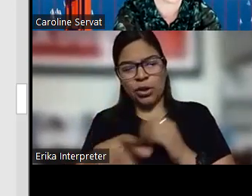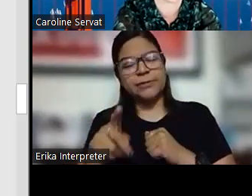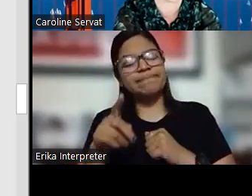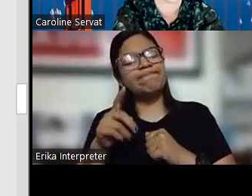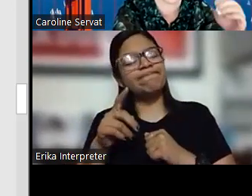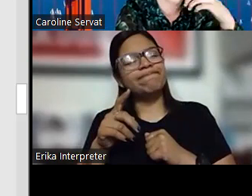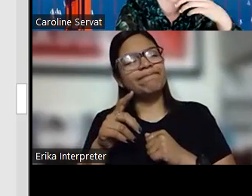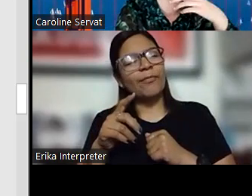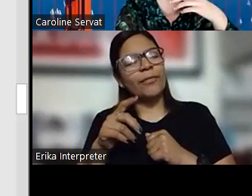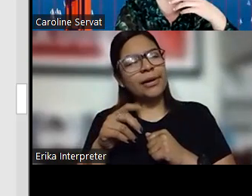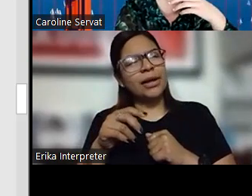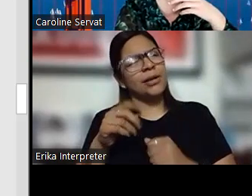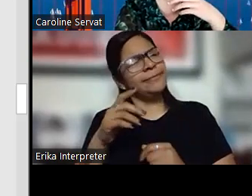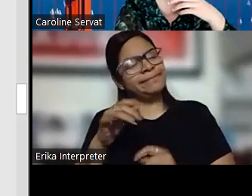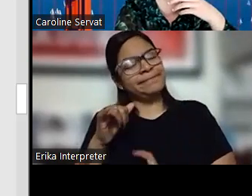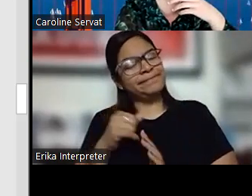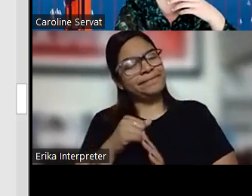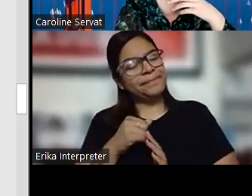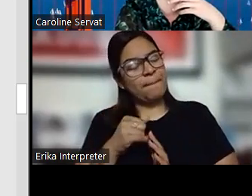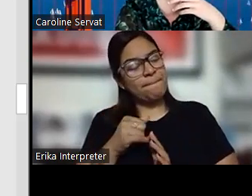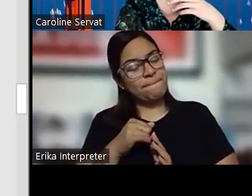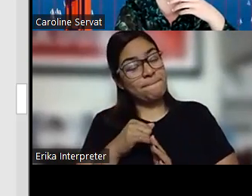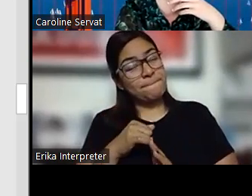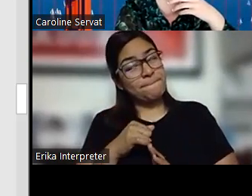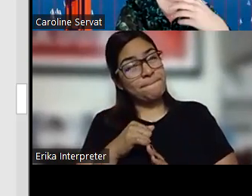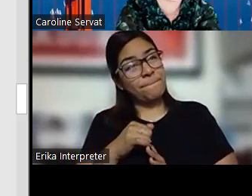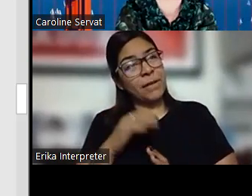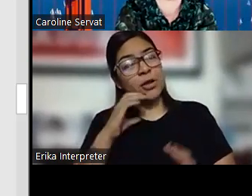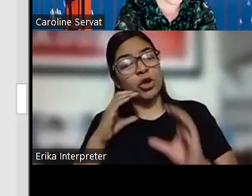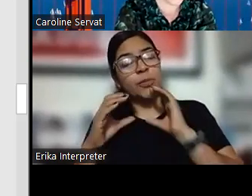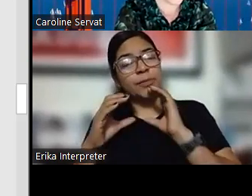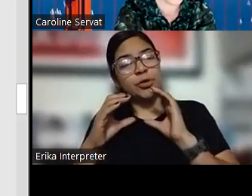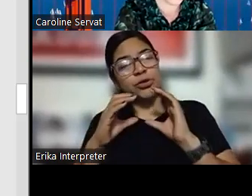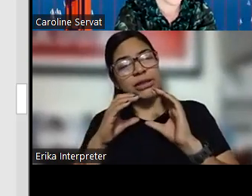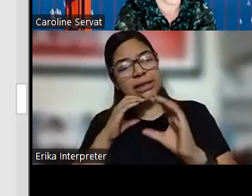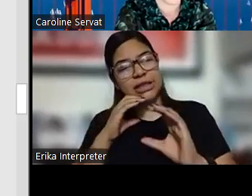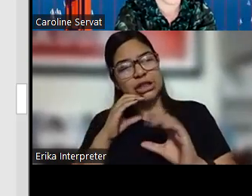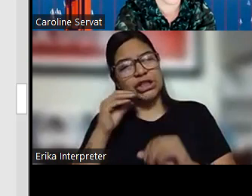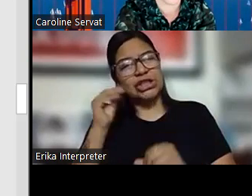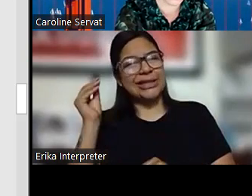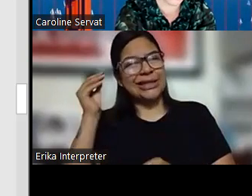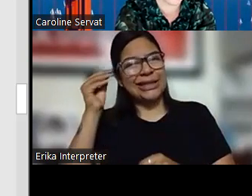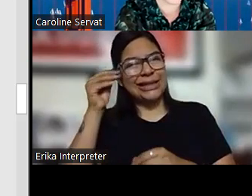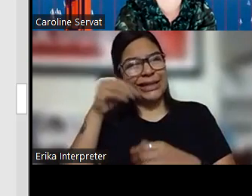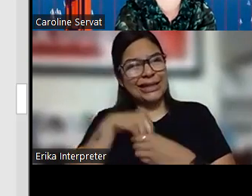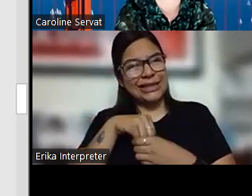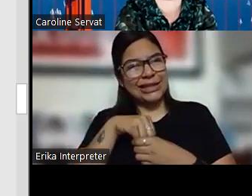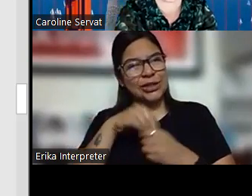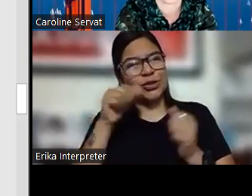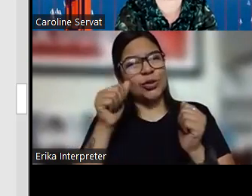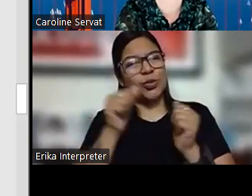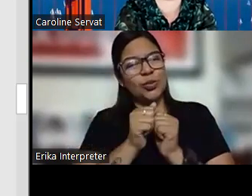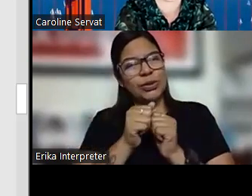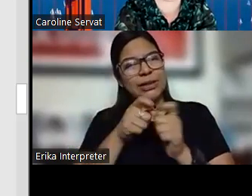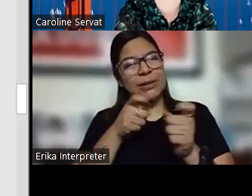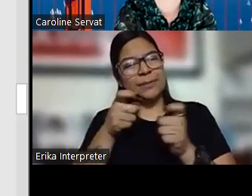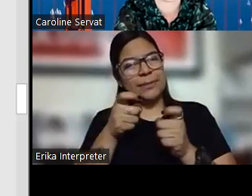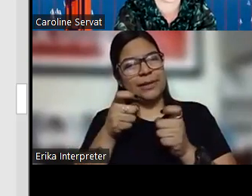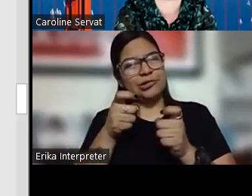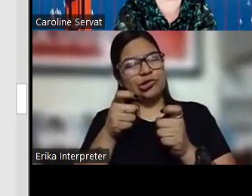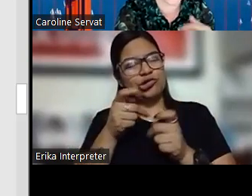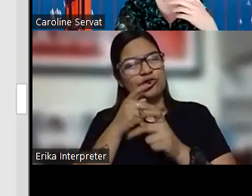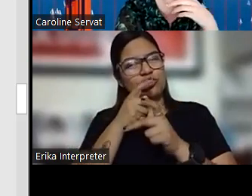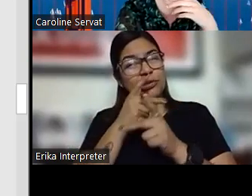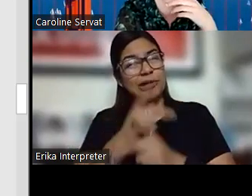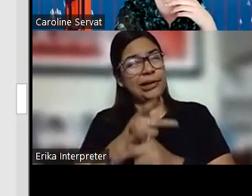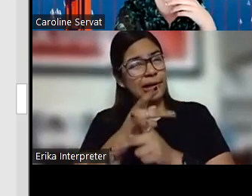of the the communication the integration with Managed Care um I I think it's kind of implied